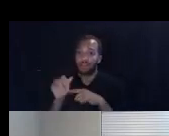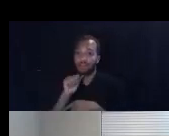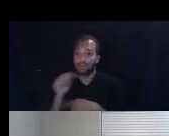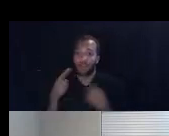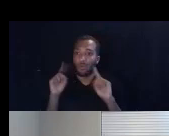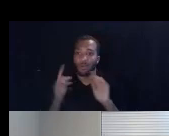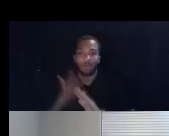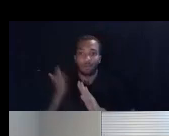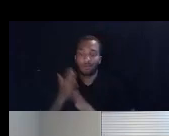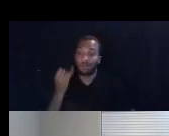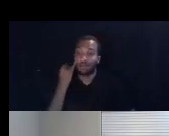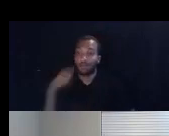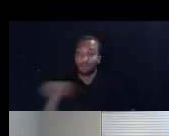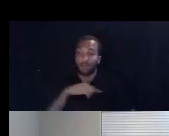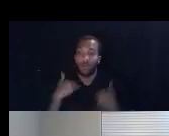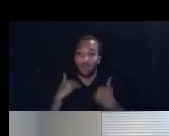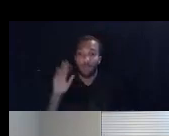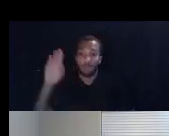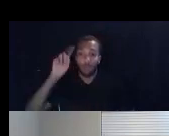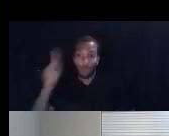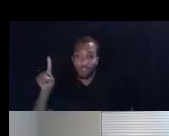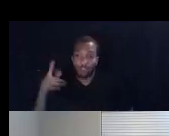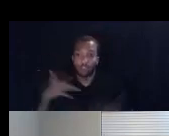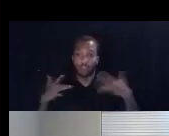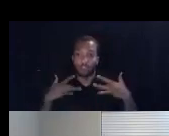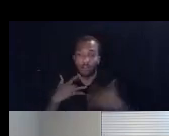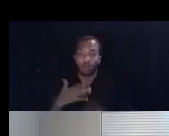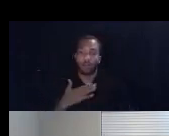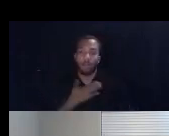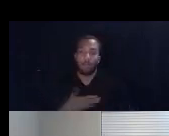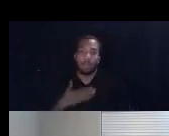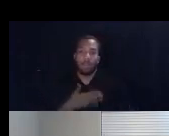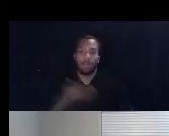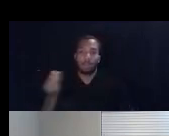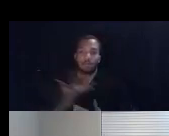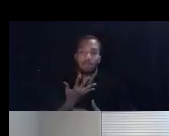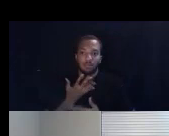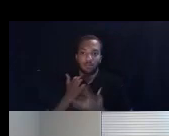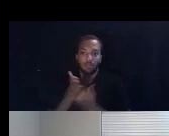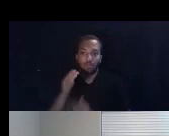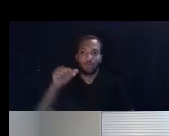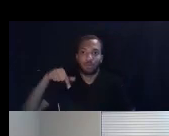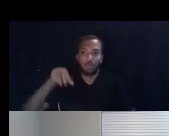So if you have a question or concern, please let us know through the Q&A box. Sincere apologies for that.